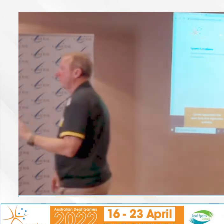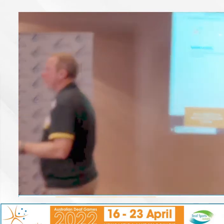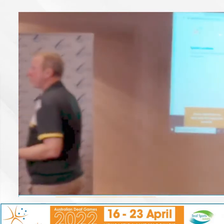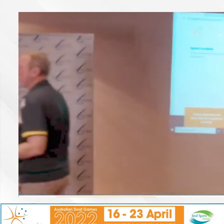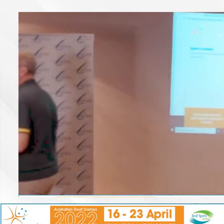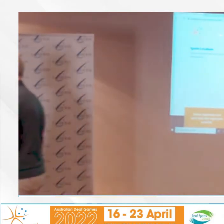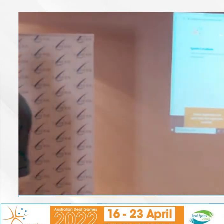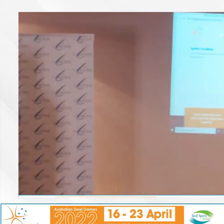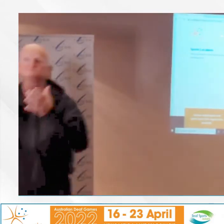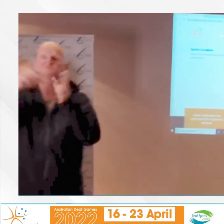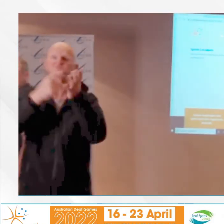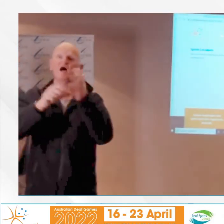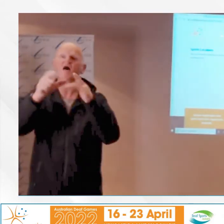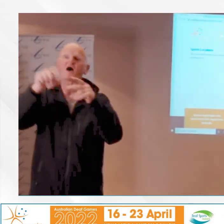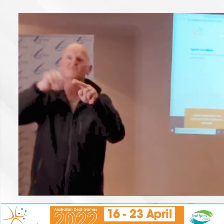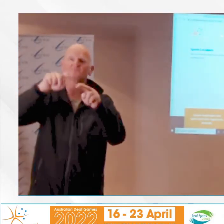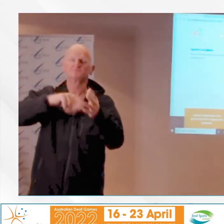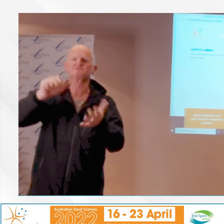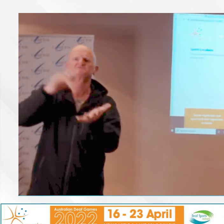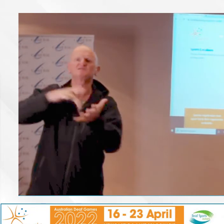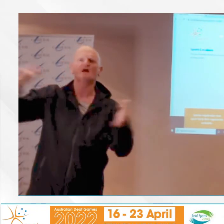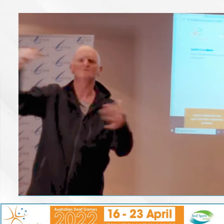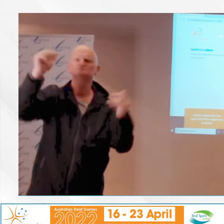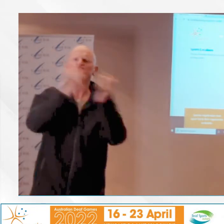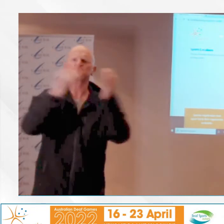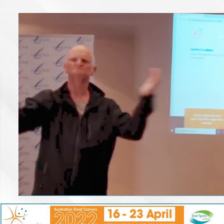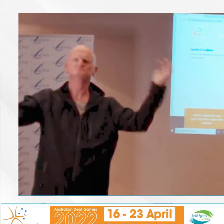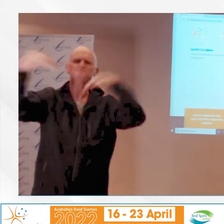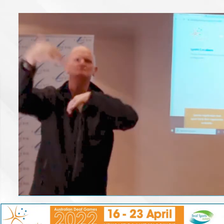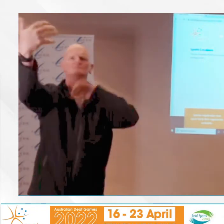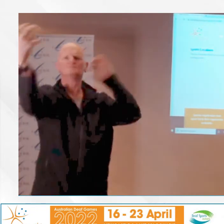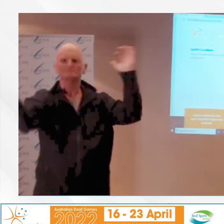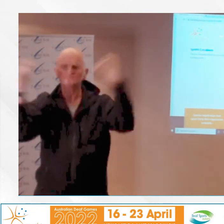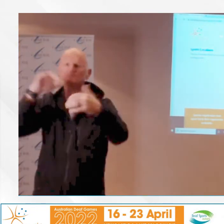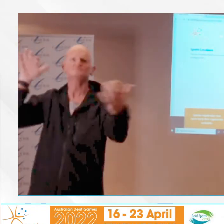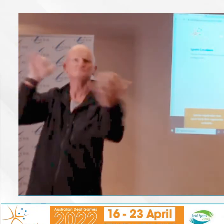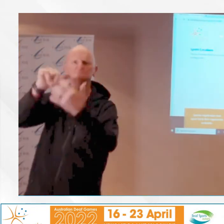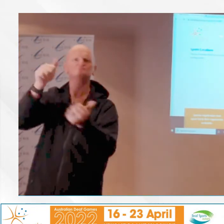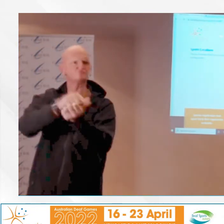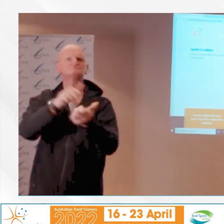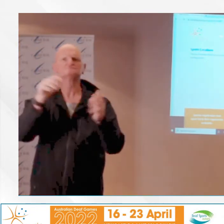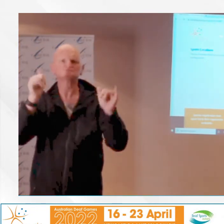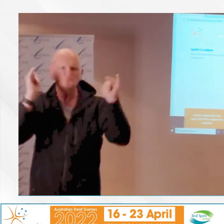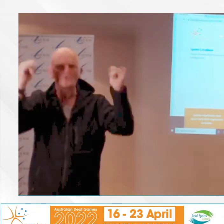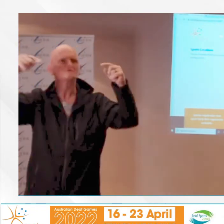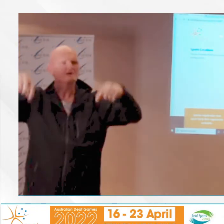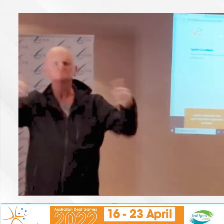okay well here at carlin's heart of rsl it's the center of where the community